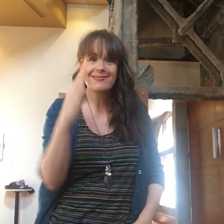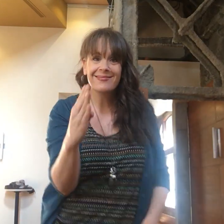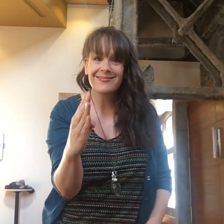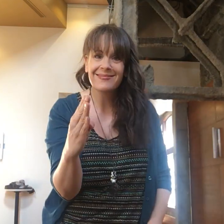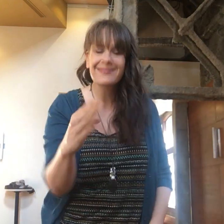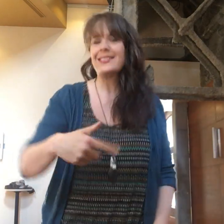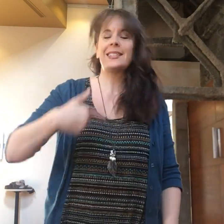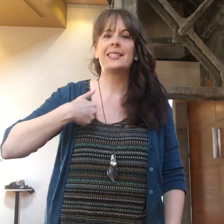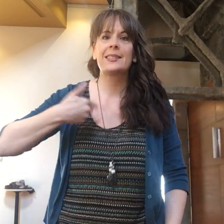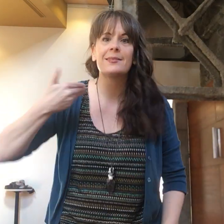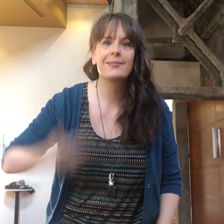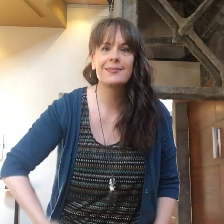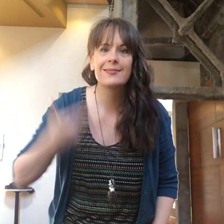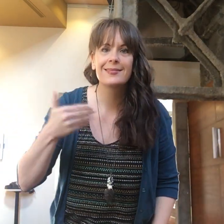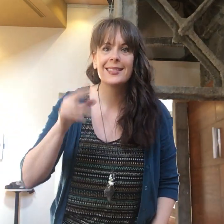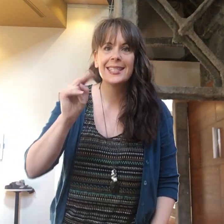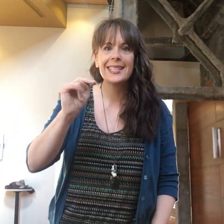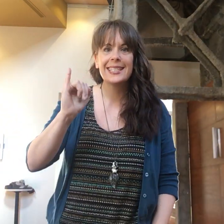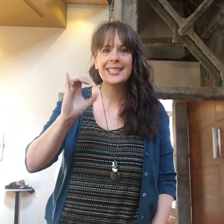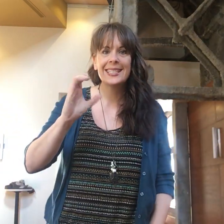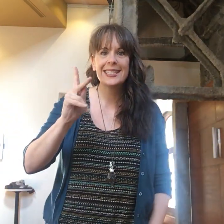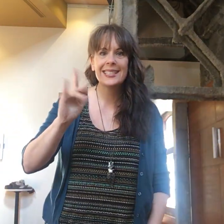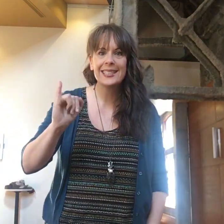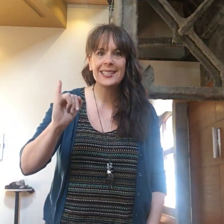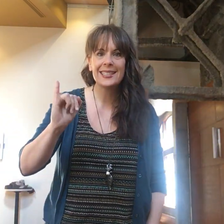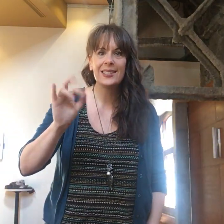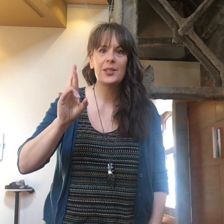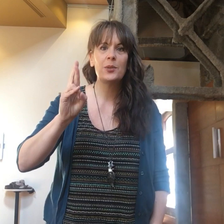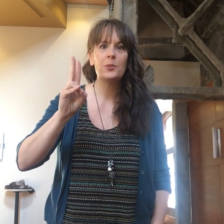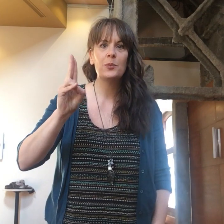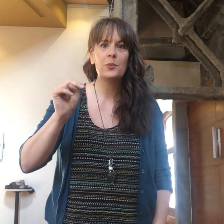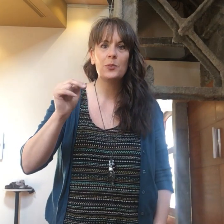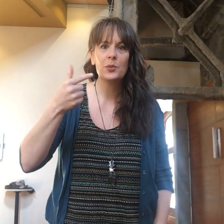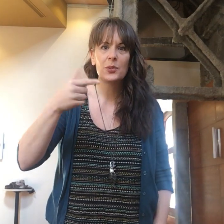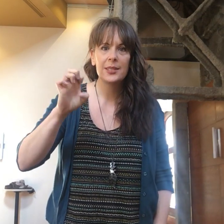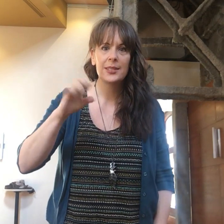Hello! My name is Nicki Runge,